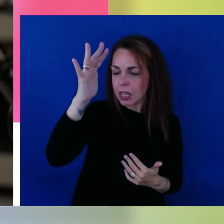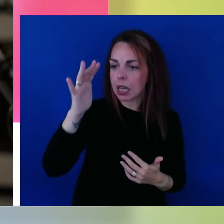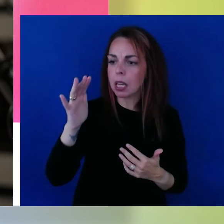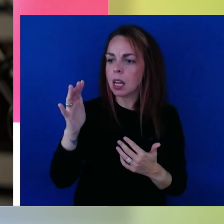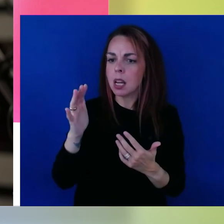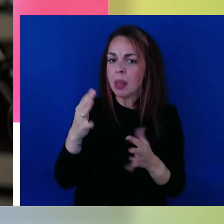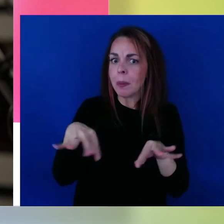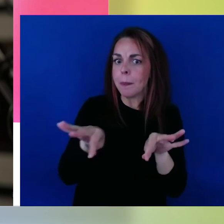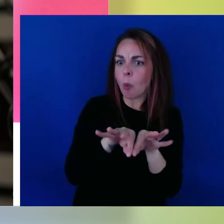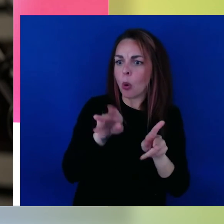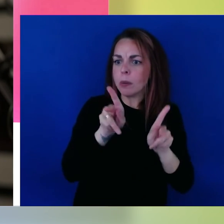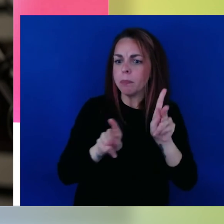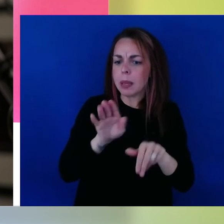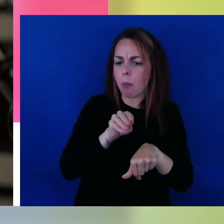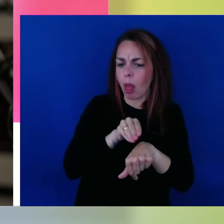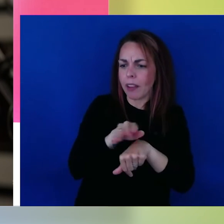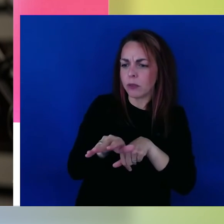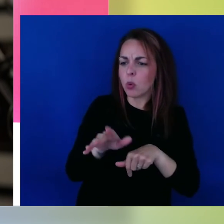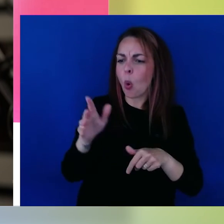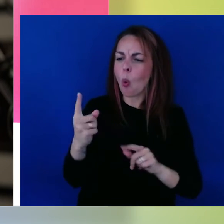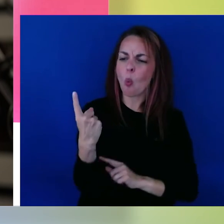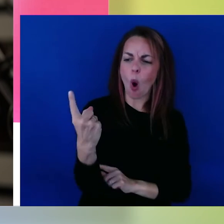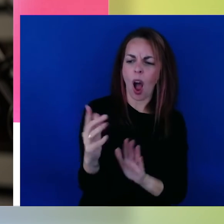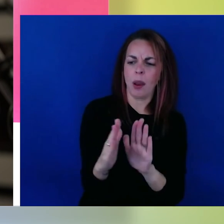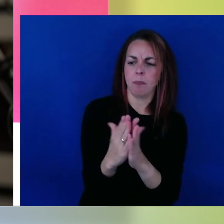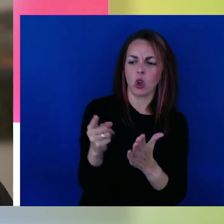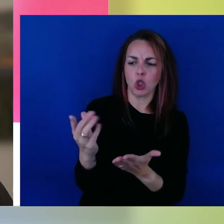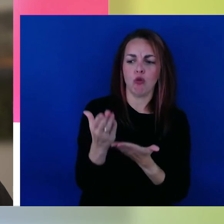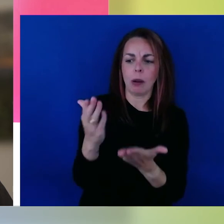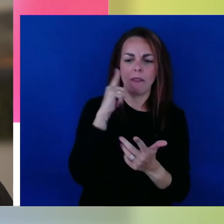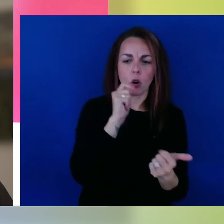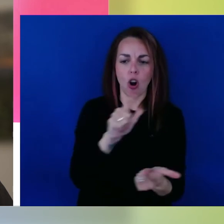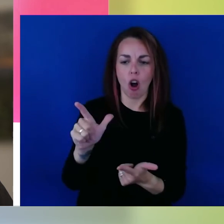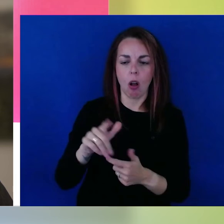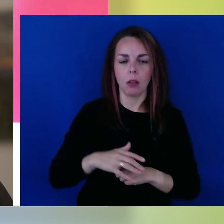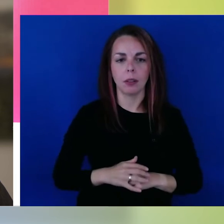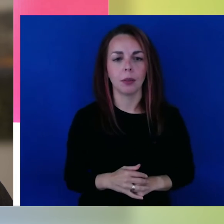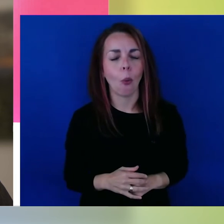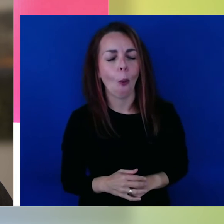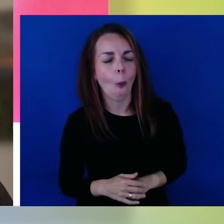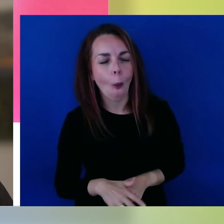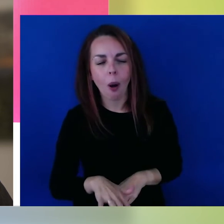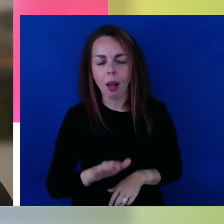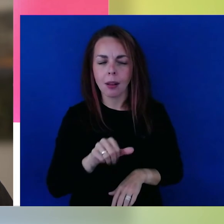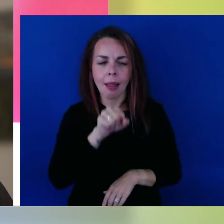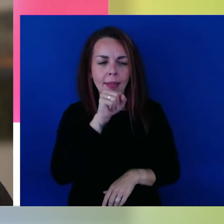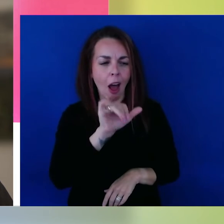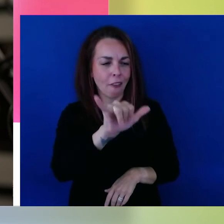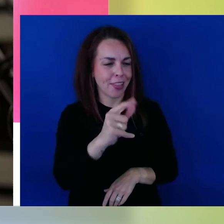What is that one book that you would recommend? I love this kind of question, Jenny.